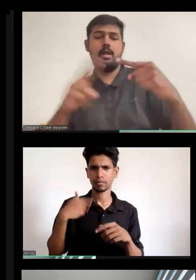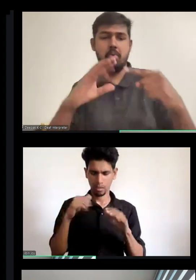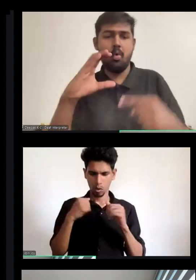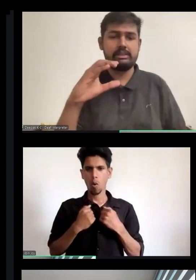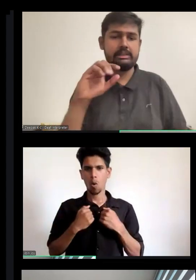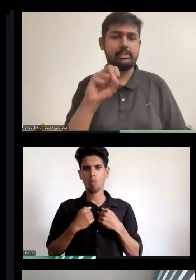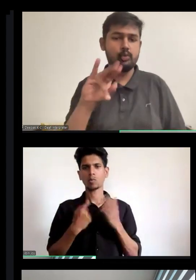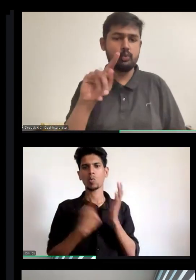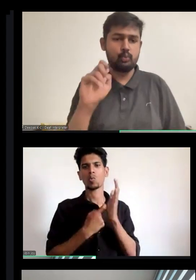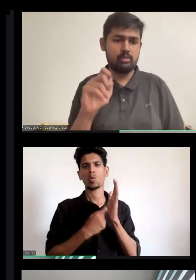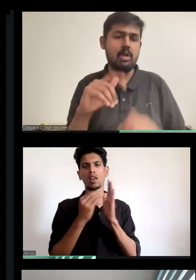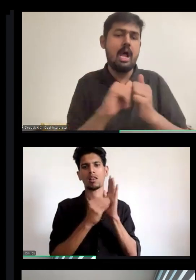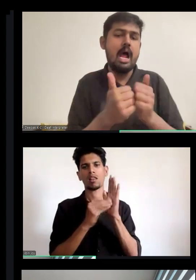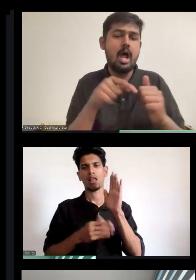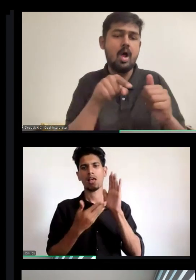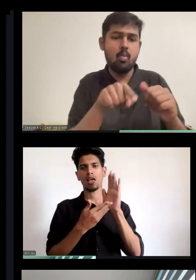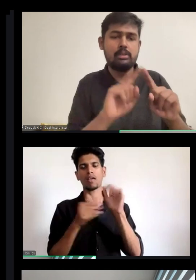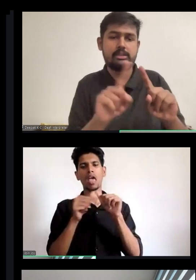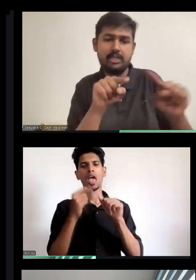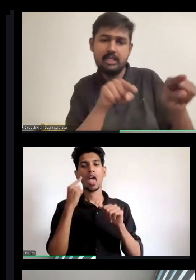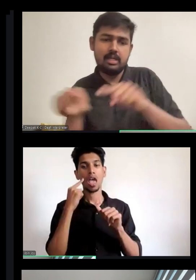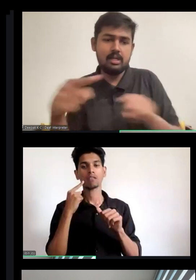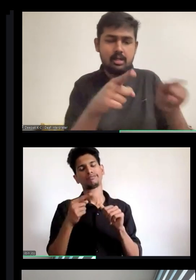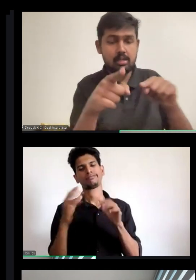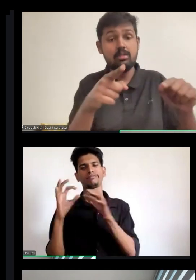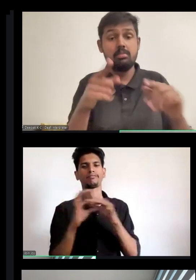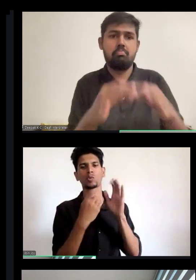These standards get applied on top of the ICT procurement standards.